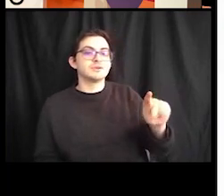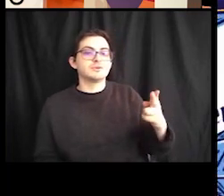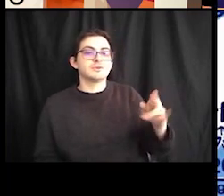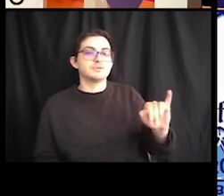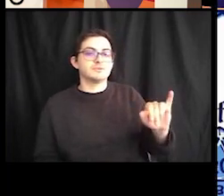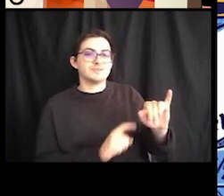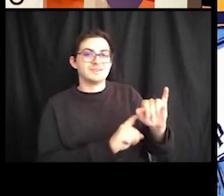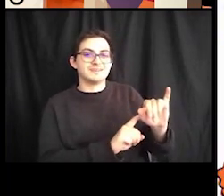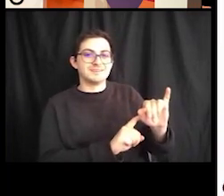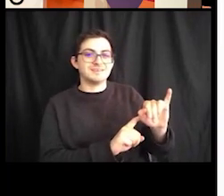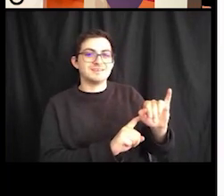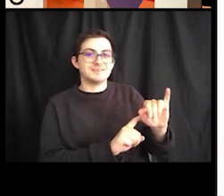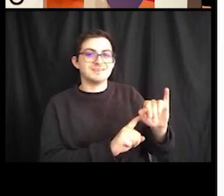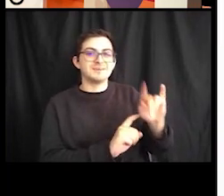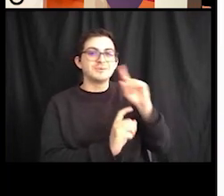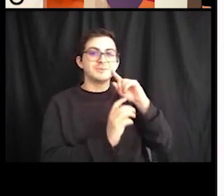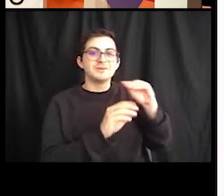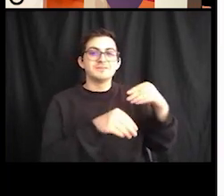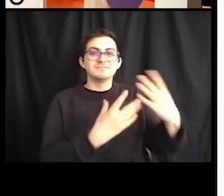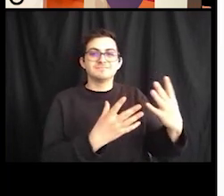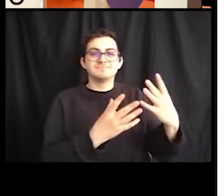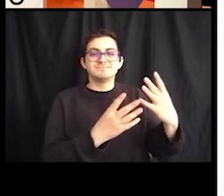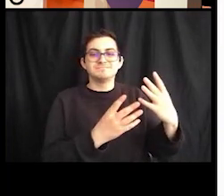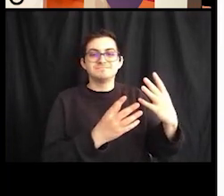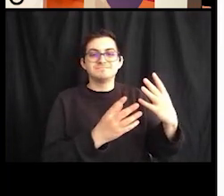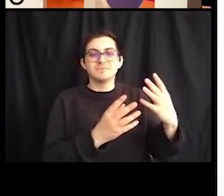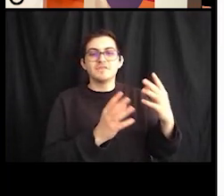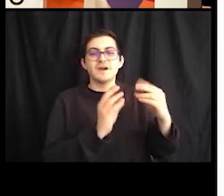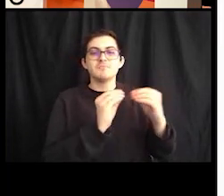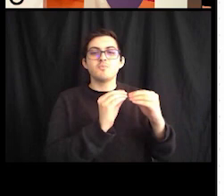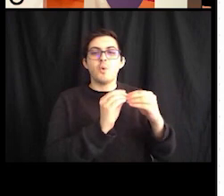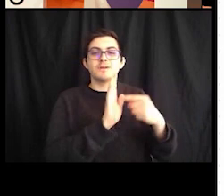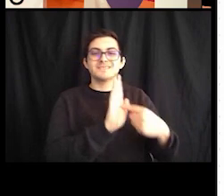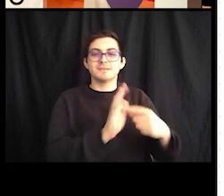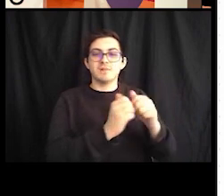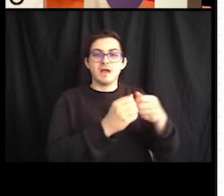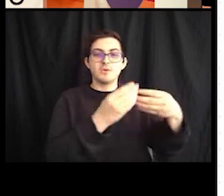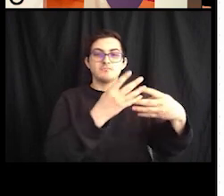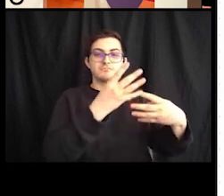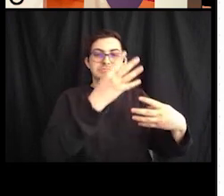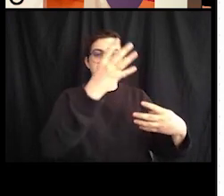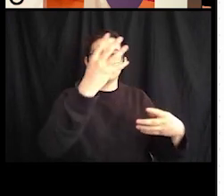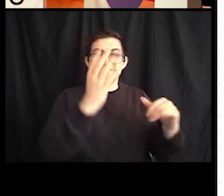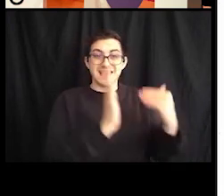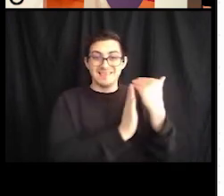And of course, I can add some more text to this carrot. And you can see that he has a cute, thick, chunky boy.